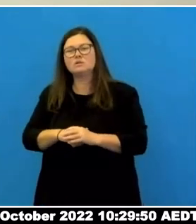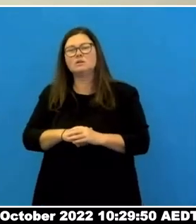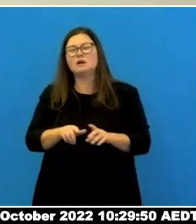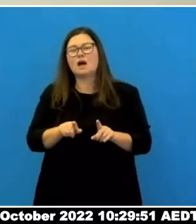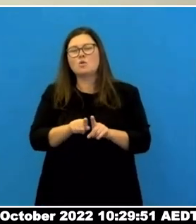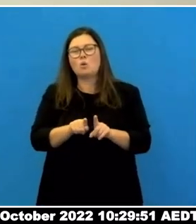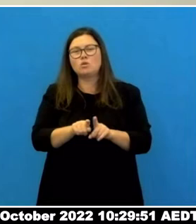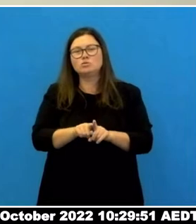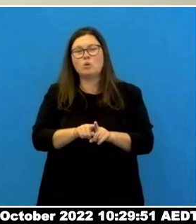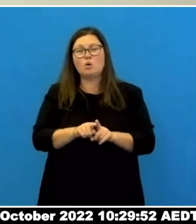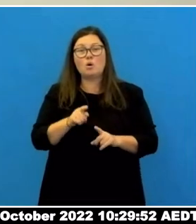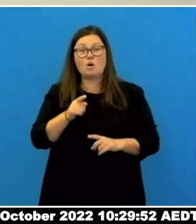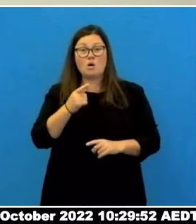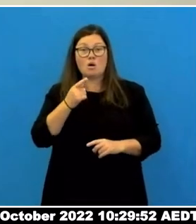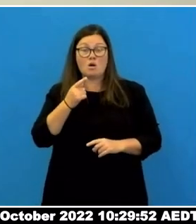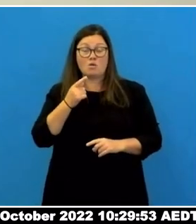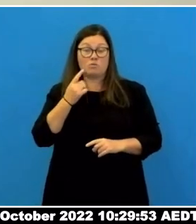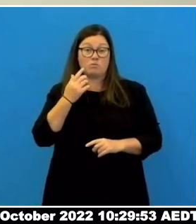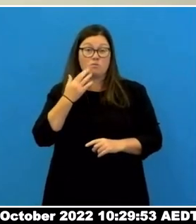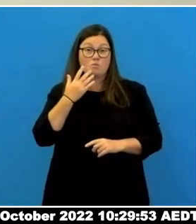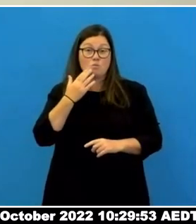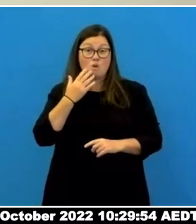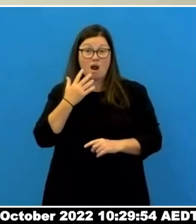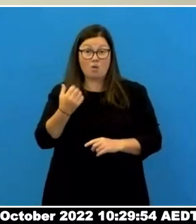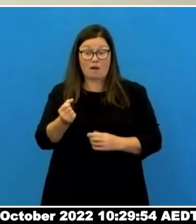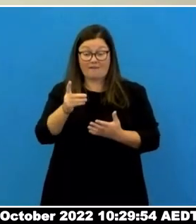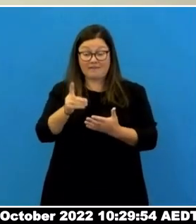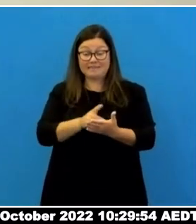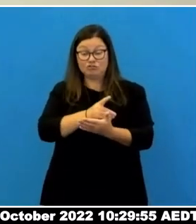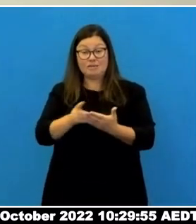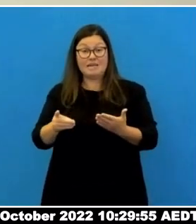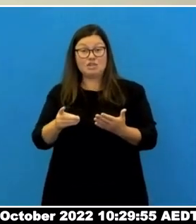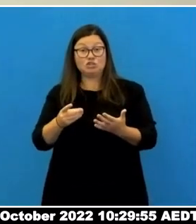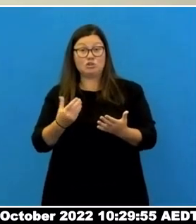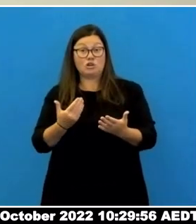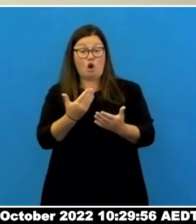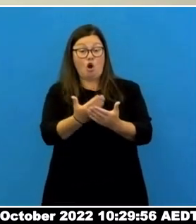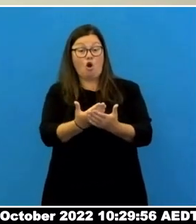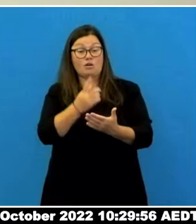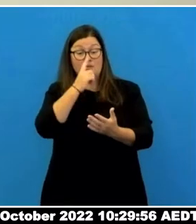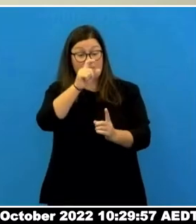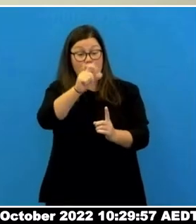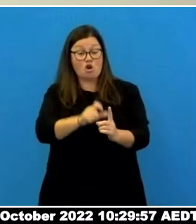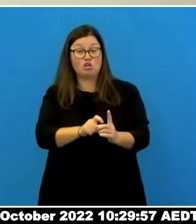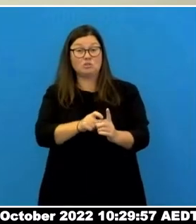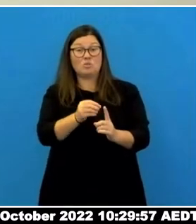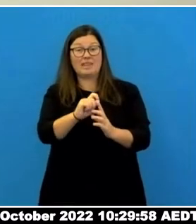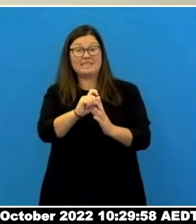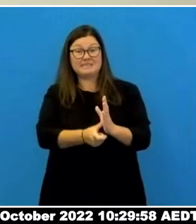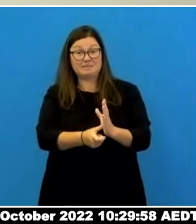that while discrimination of people with disability from the culturally and linguistically diverse community is real